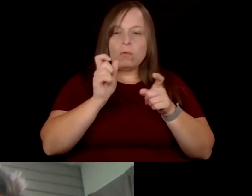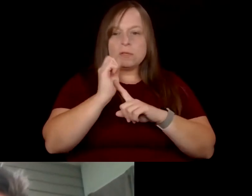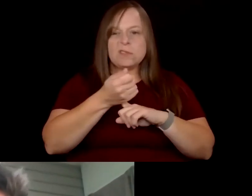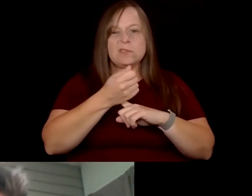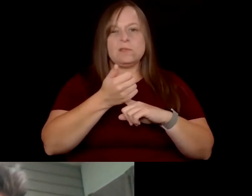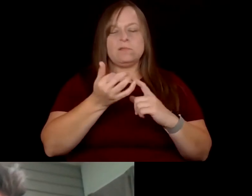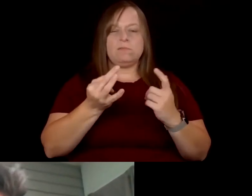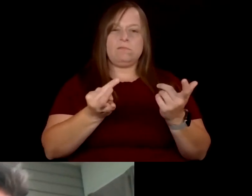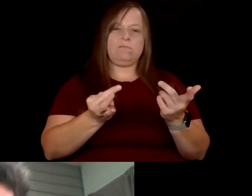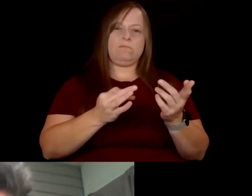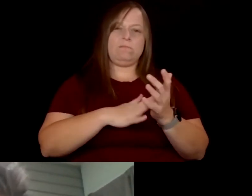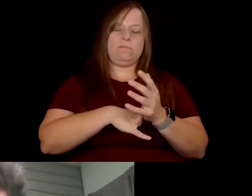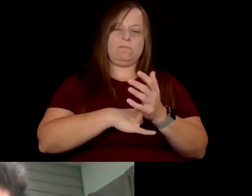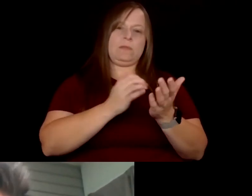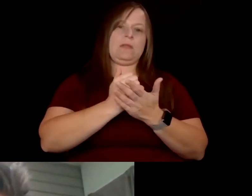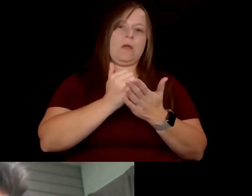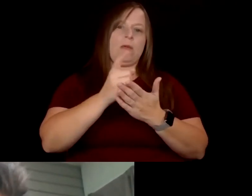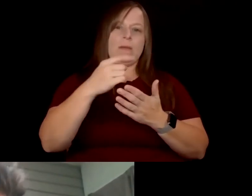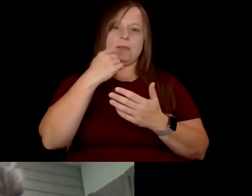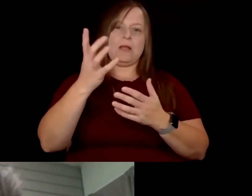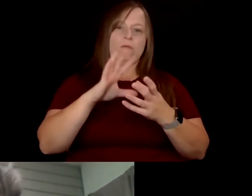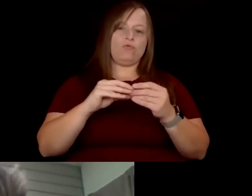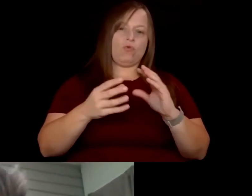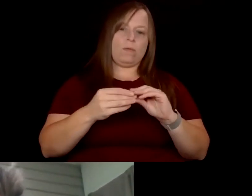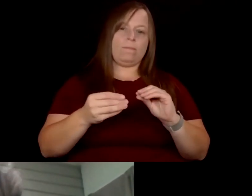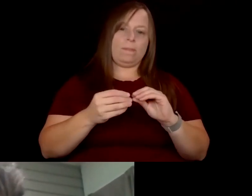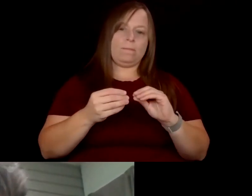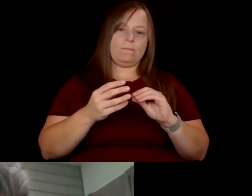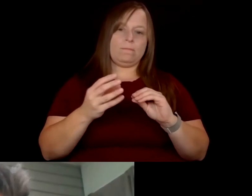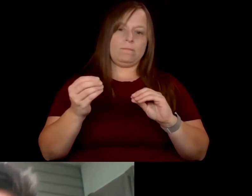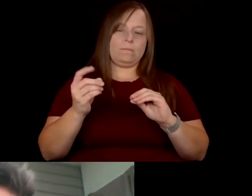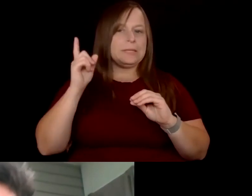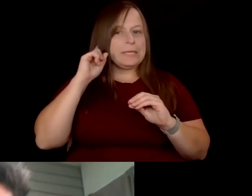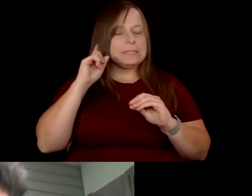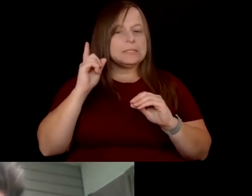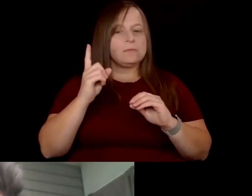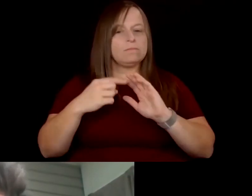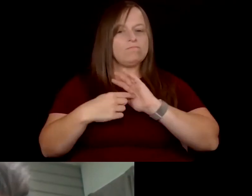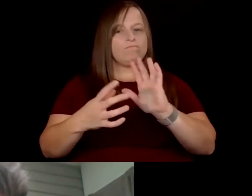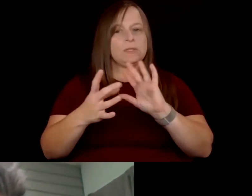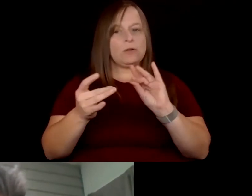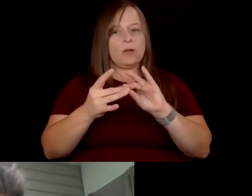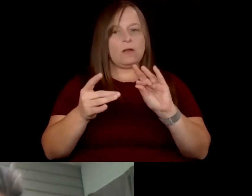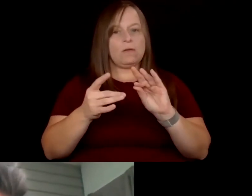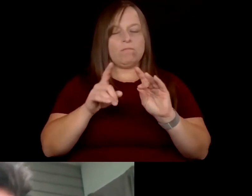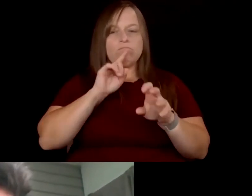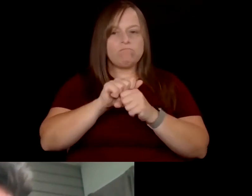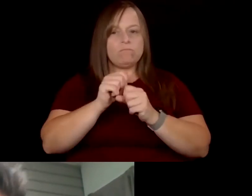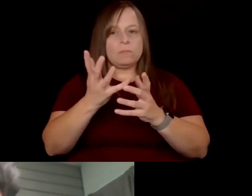and helping them tell their story and kind of illustrate their narrative the way that they wanted it seen